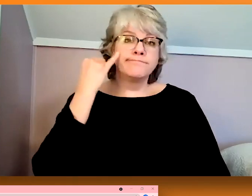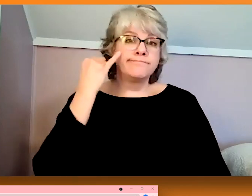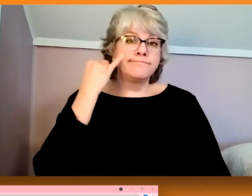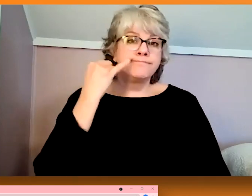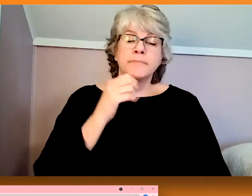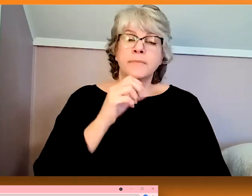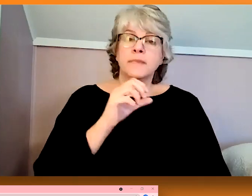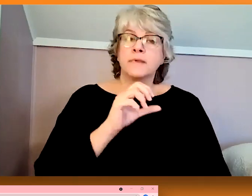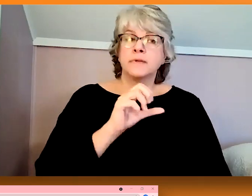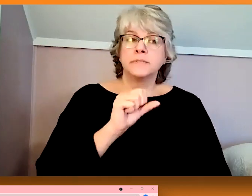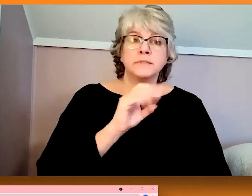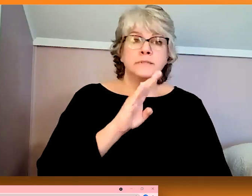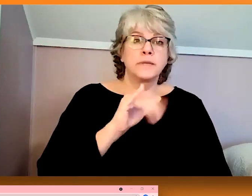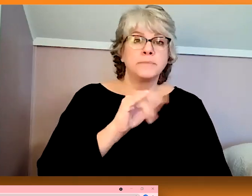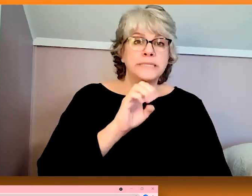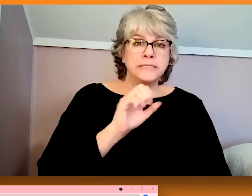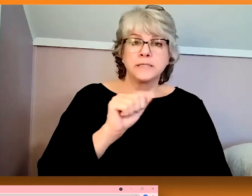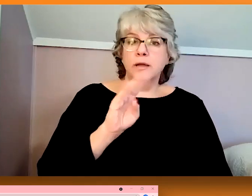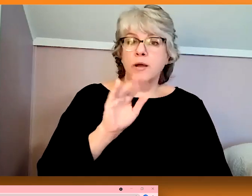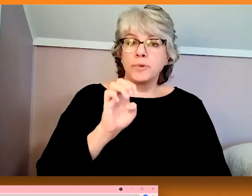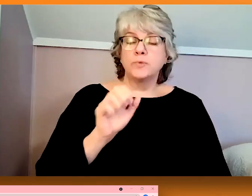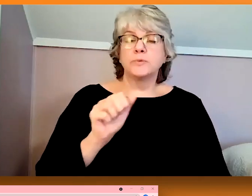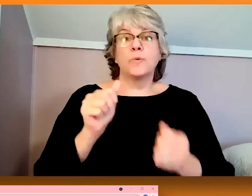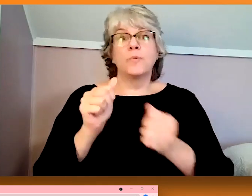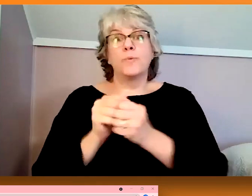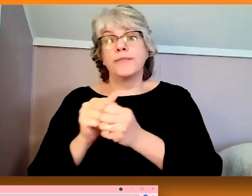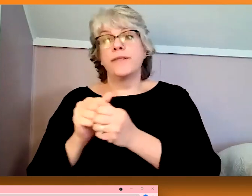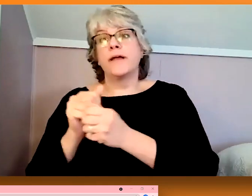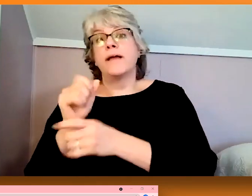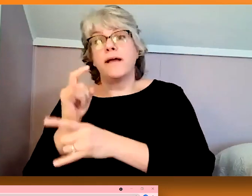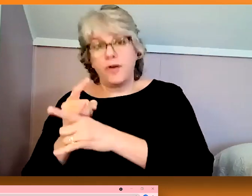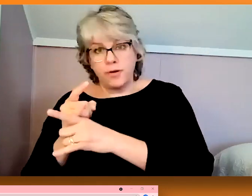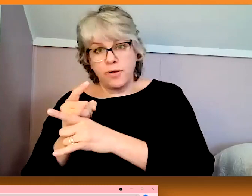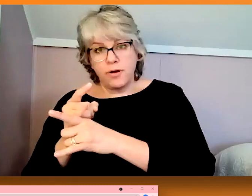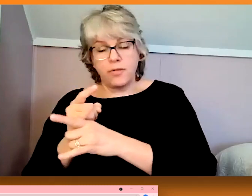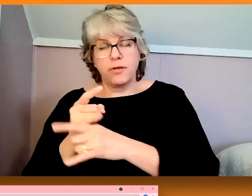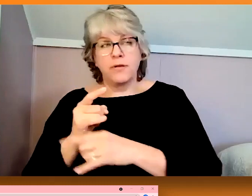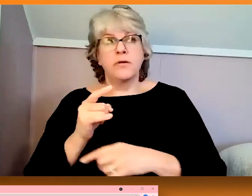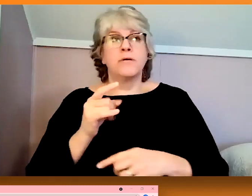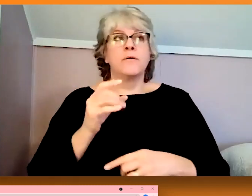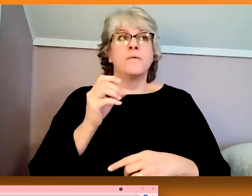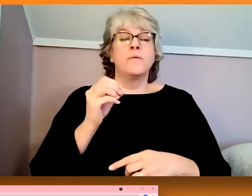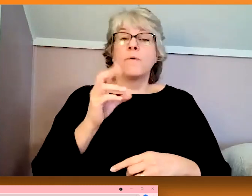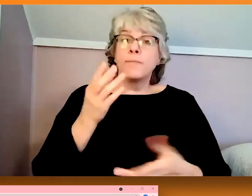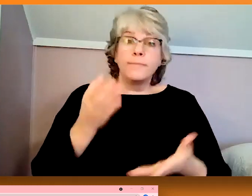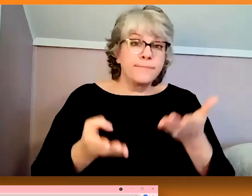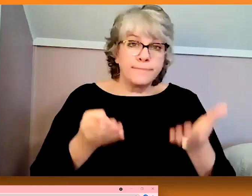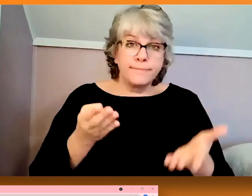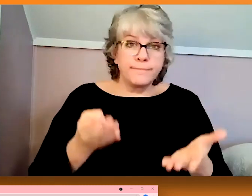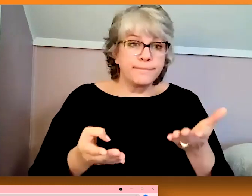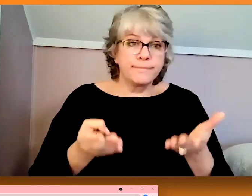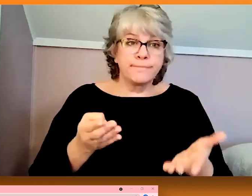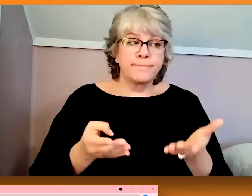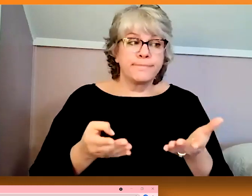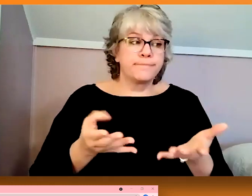you know, substance abuse with alcohol, but maybe you want it for, I don't know,